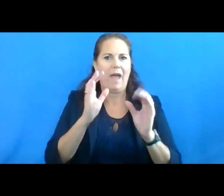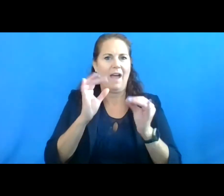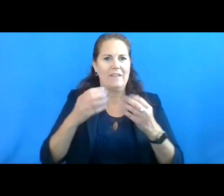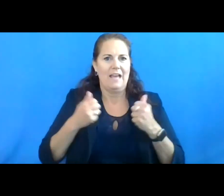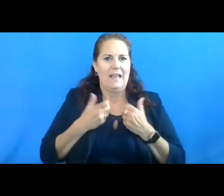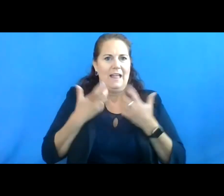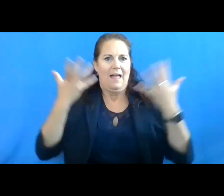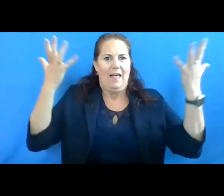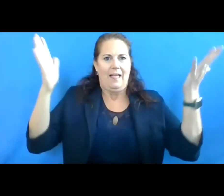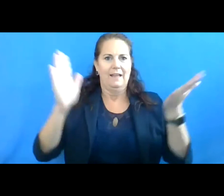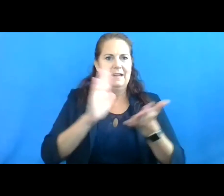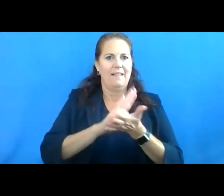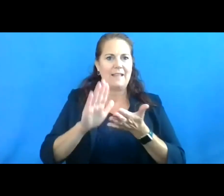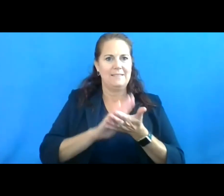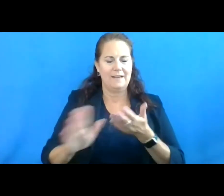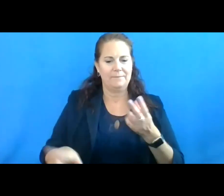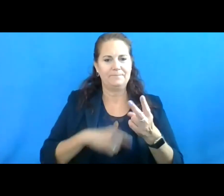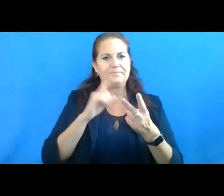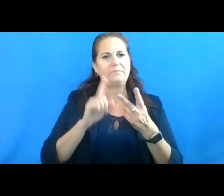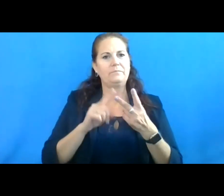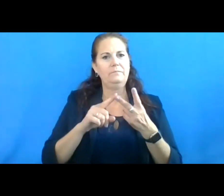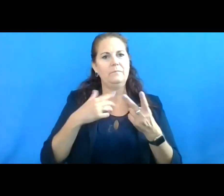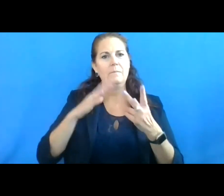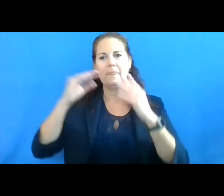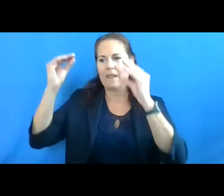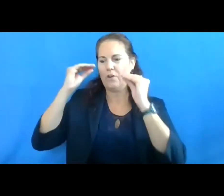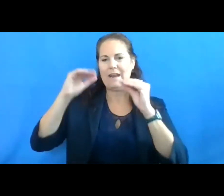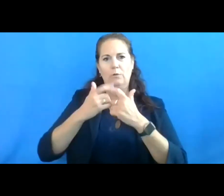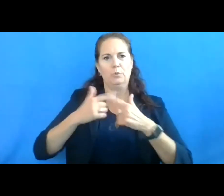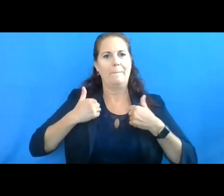And I've also been taught how to bathe.